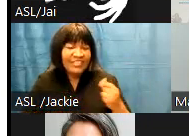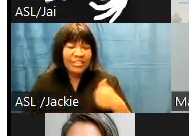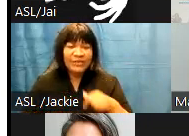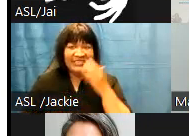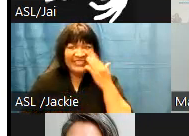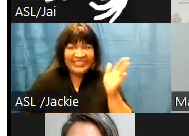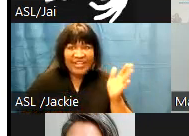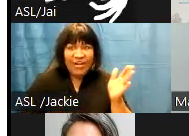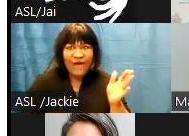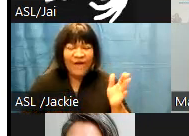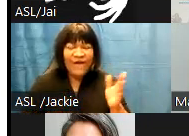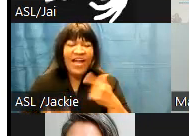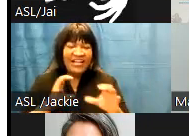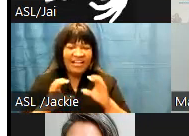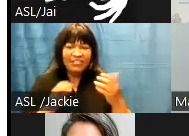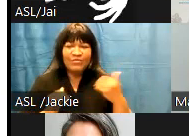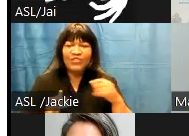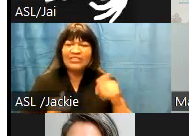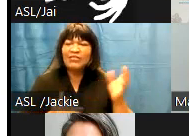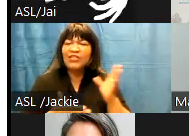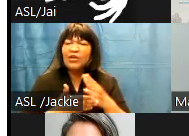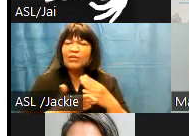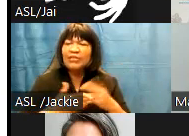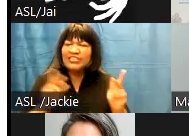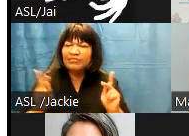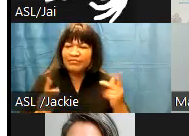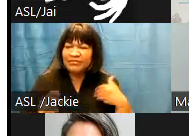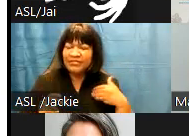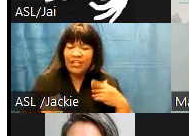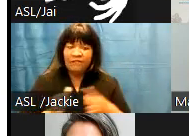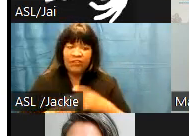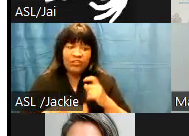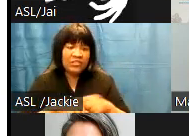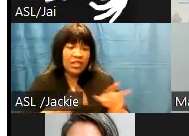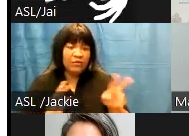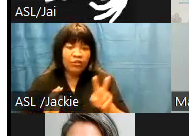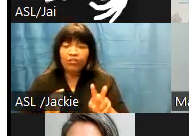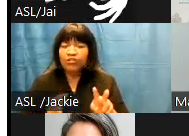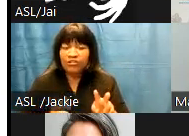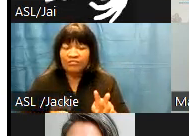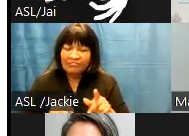I had a conversation with some budget folks earlier. When we first looked at this, it was kind of all over the map.